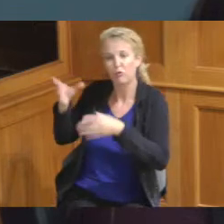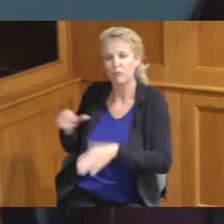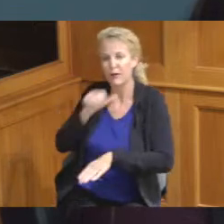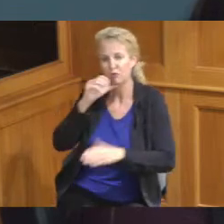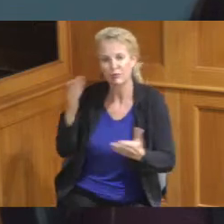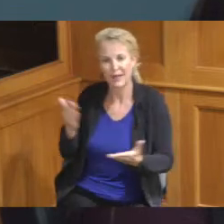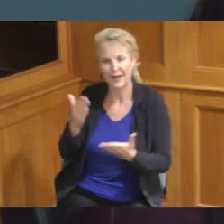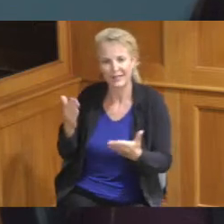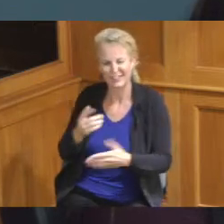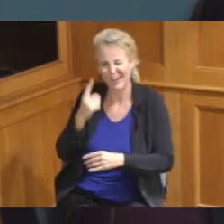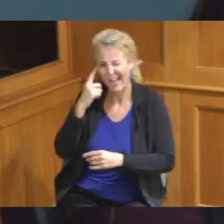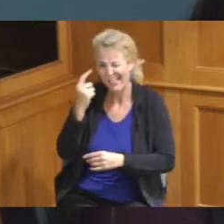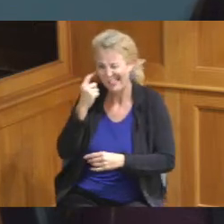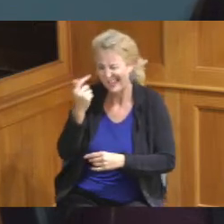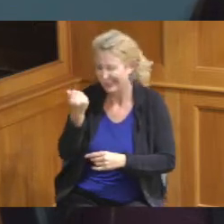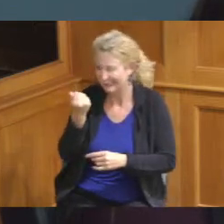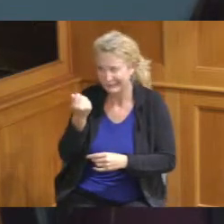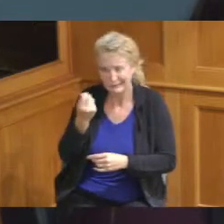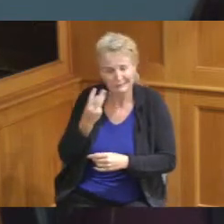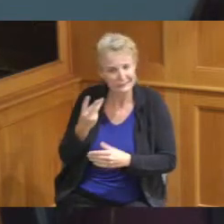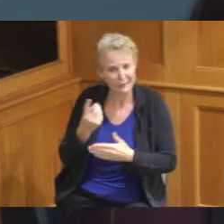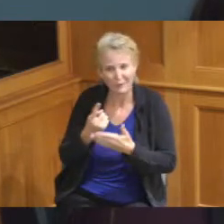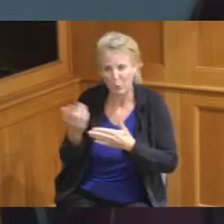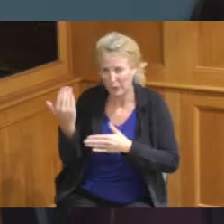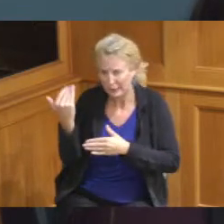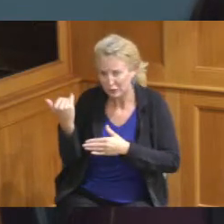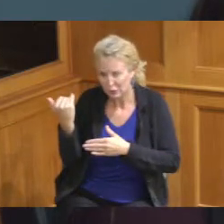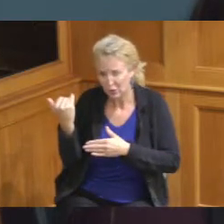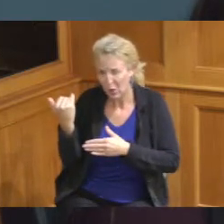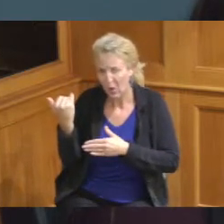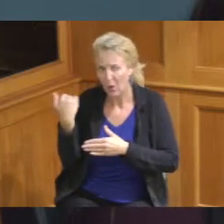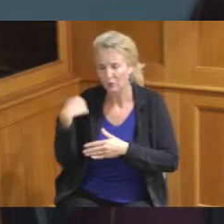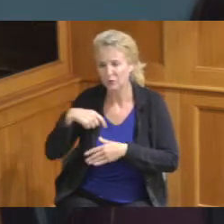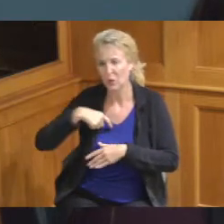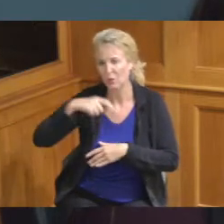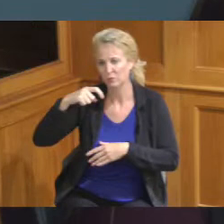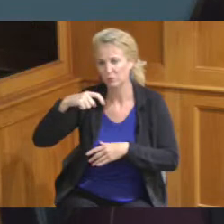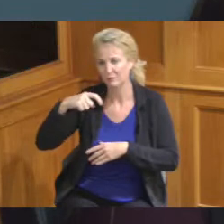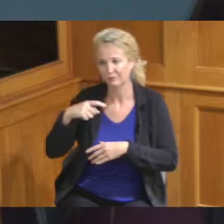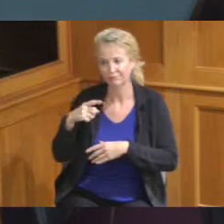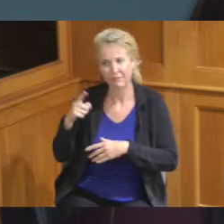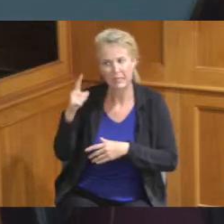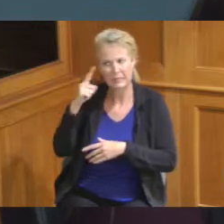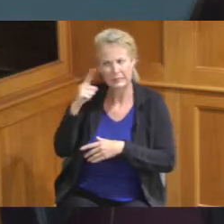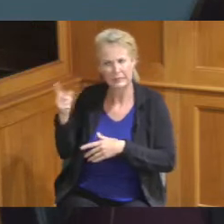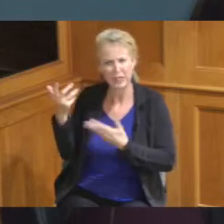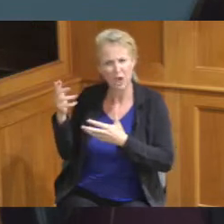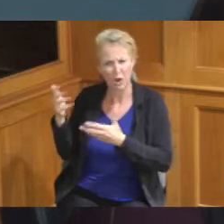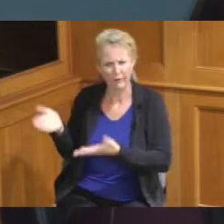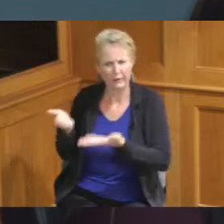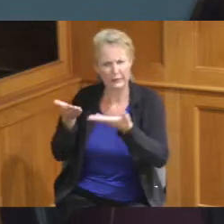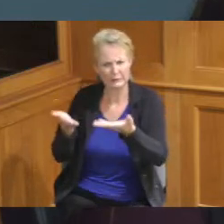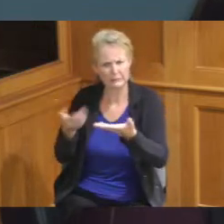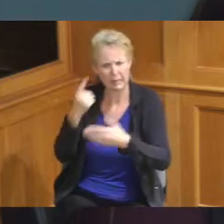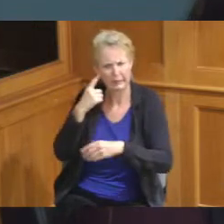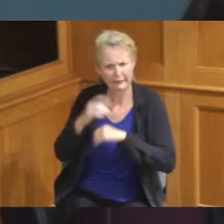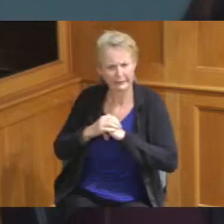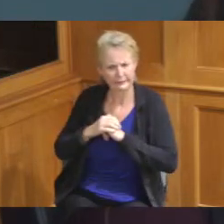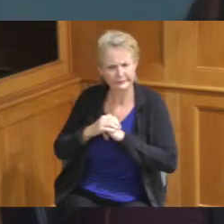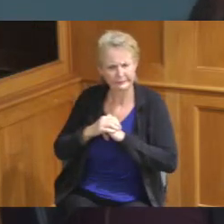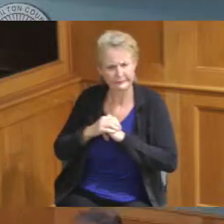a couple weeks ago that we need to stop and what the plan was going to be so thank you well you